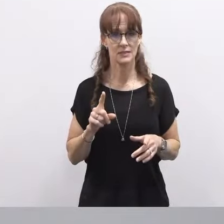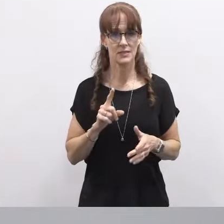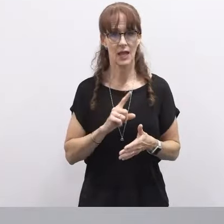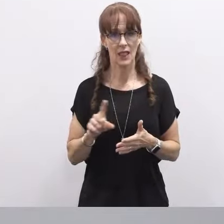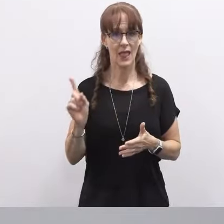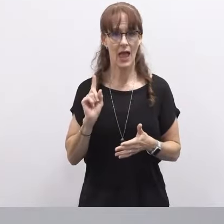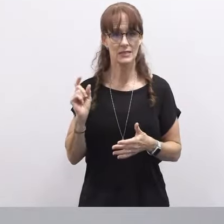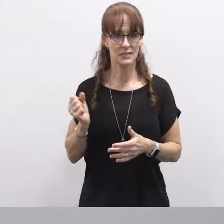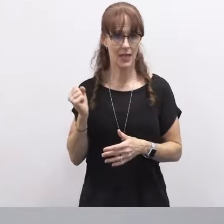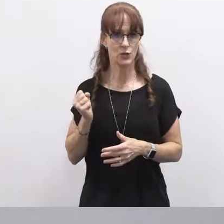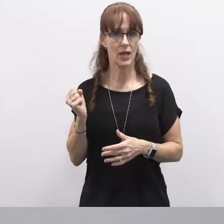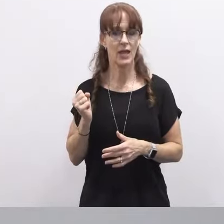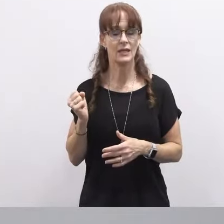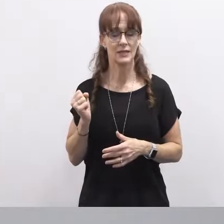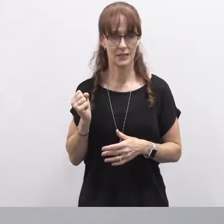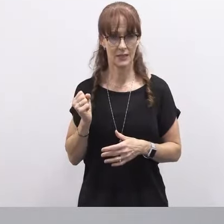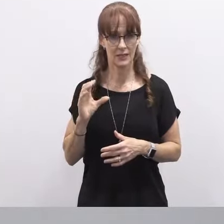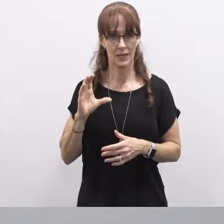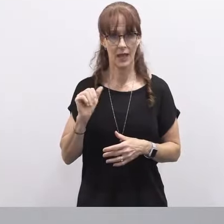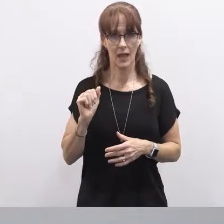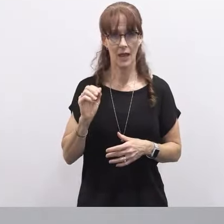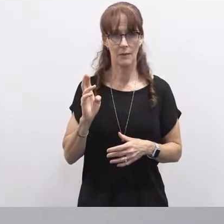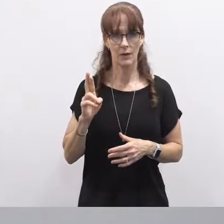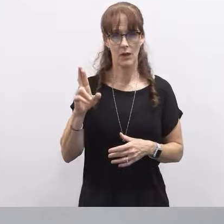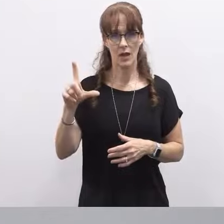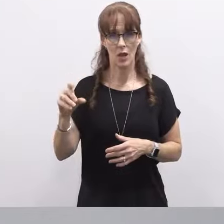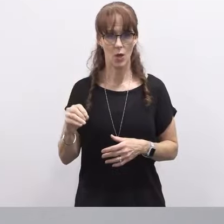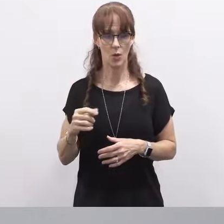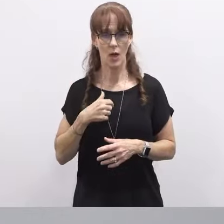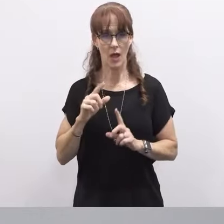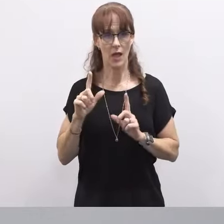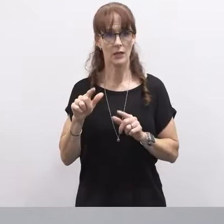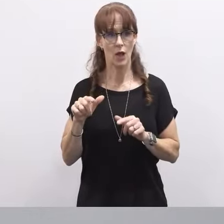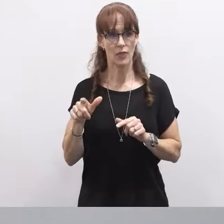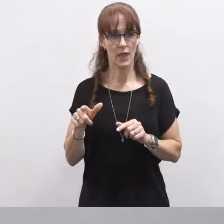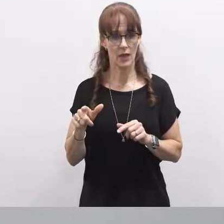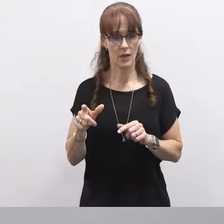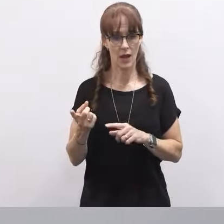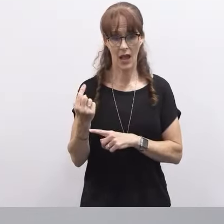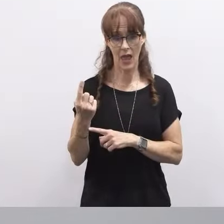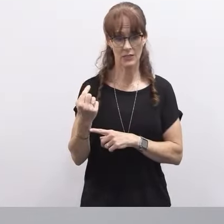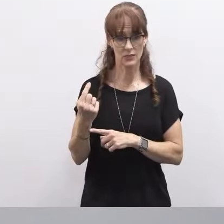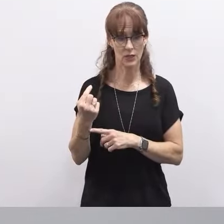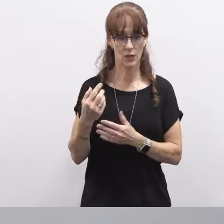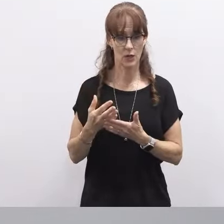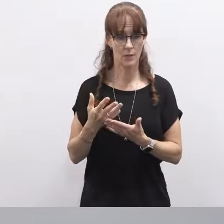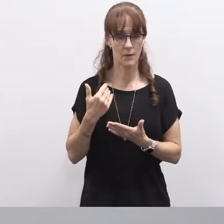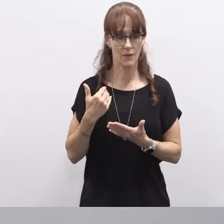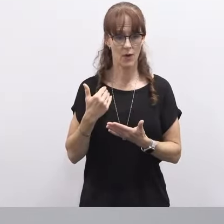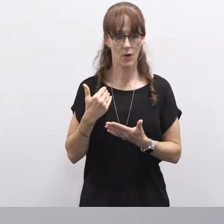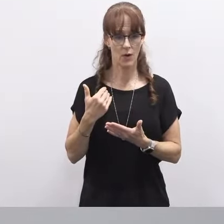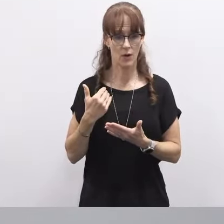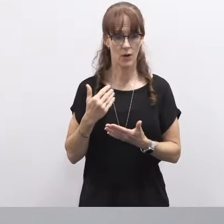last Saturday at Cabrio High School, I had actually gone there last year before I was a board member.